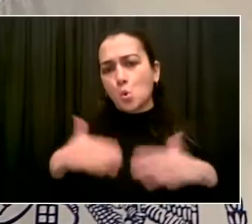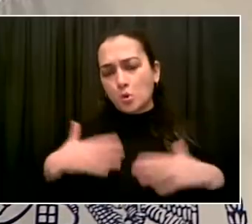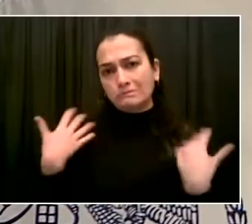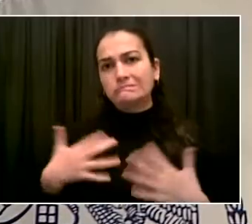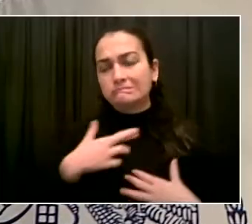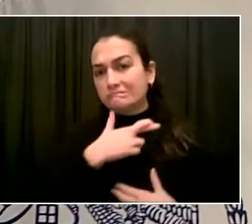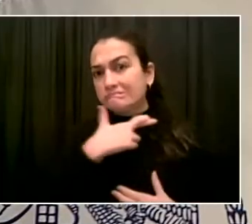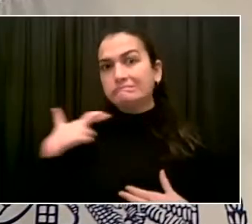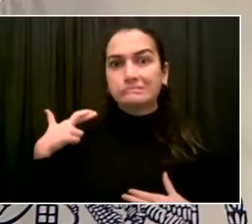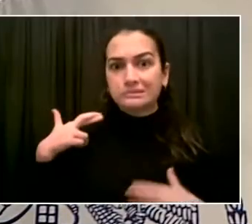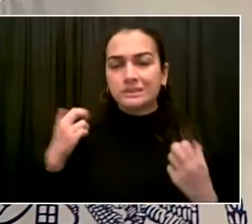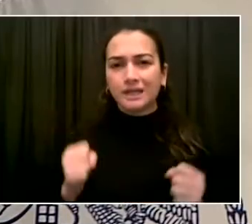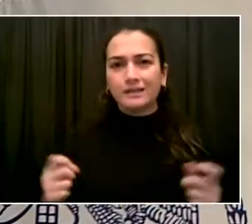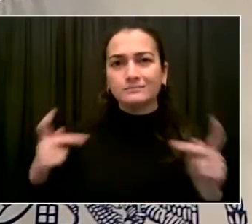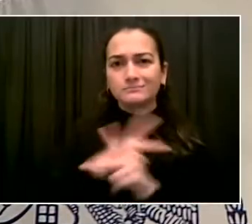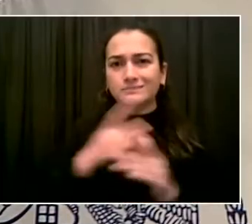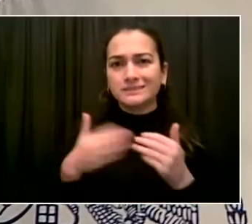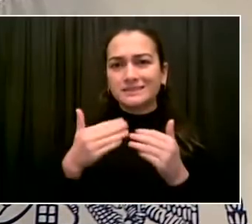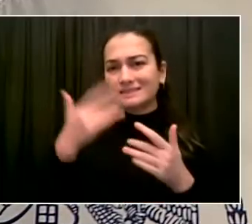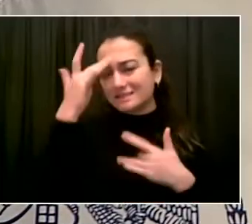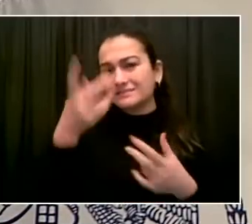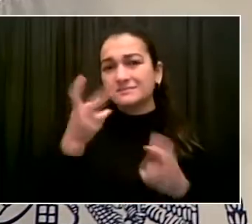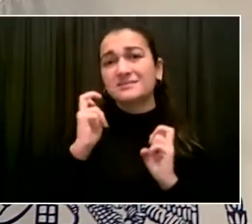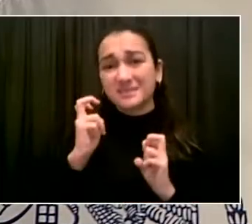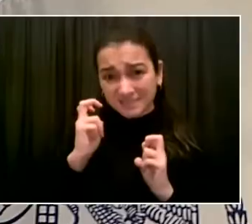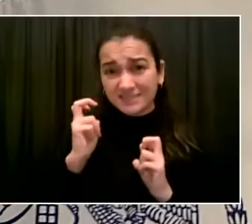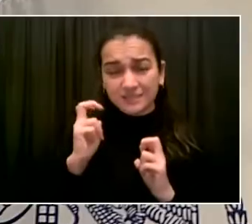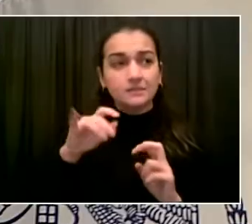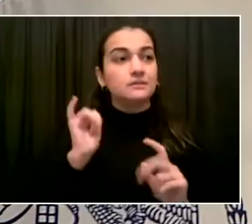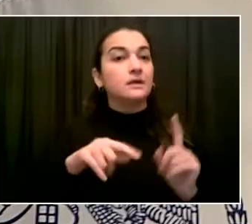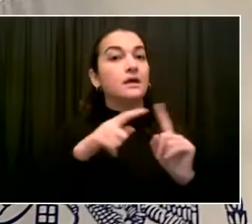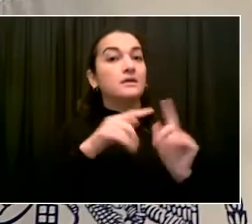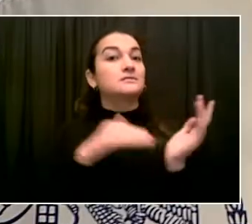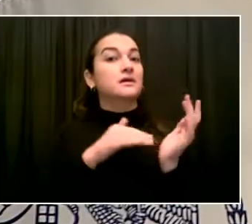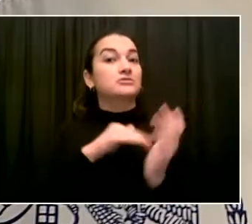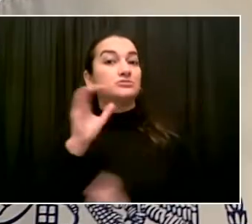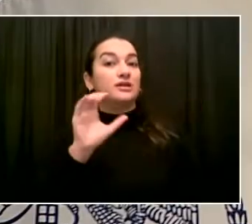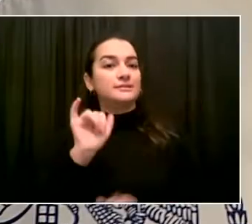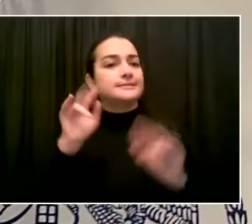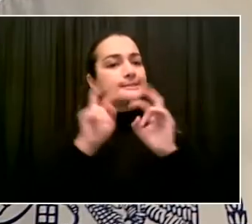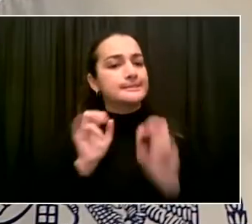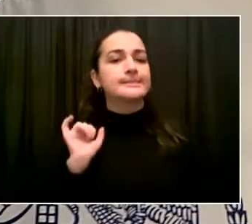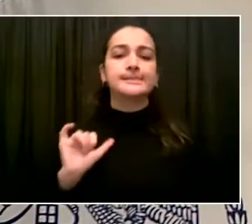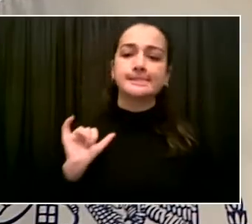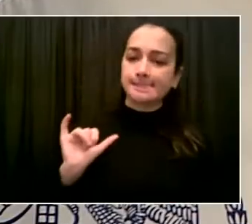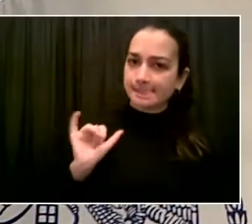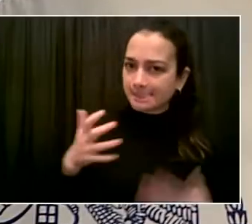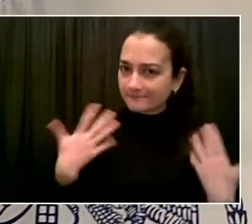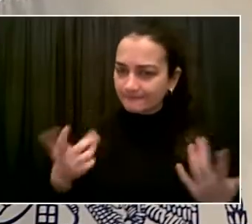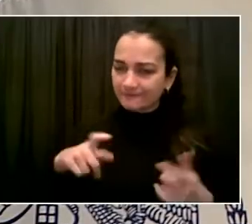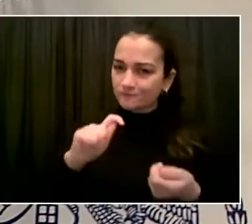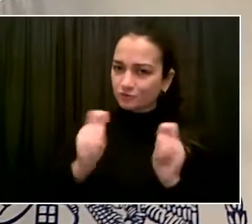GATHERING, THOSE THREE TOGETHER THAT'S A TRIPL E THREAT. THAT'S A REAL CONCERN, HEALTH COMMISSIONER DOES HAVE A LEGAL RIGHT TO SAY THIS IS